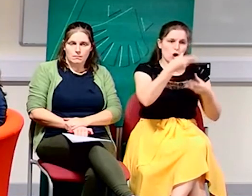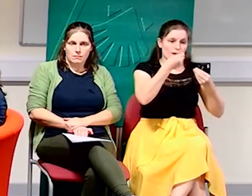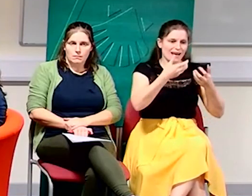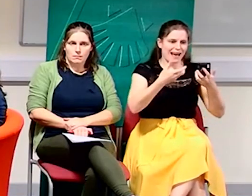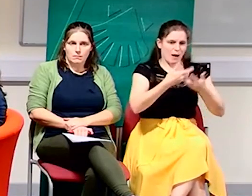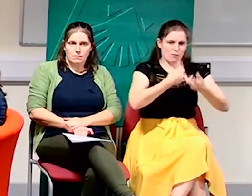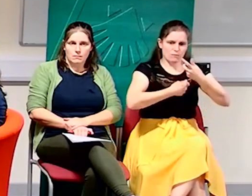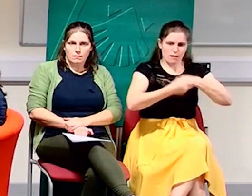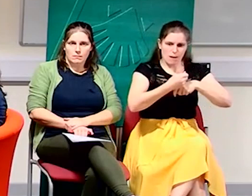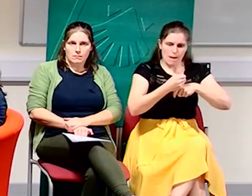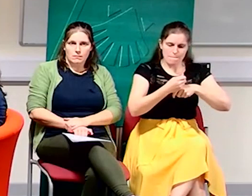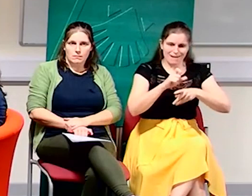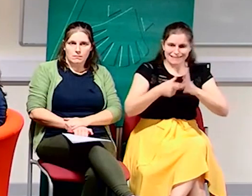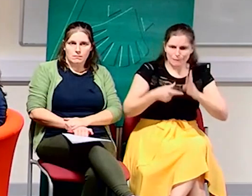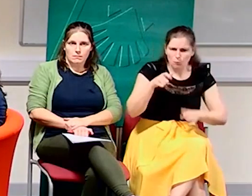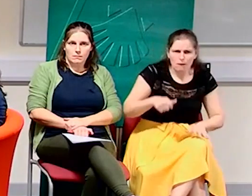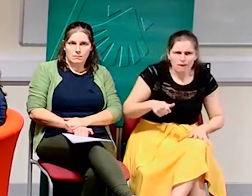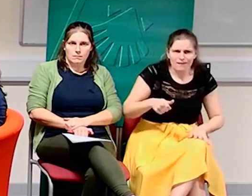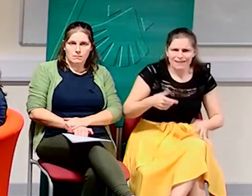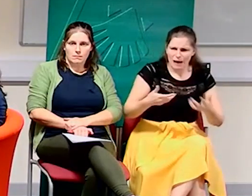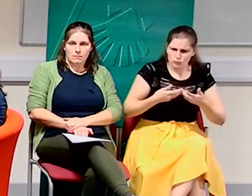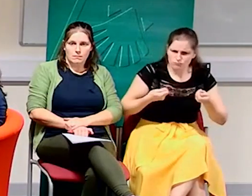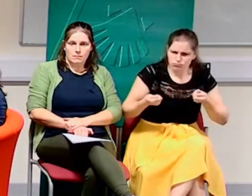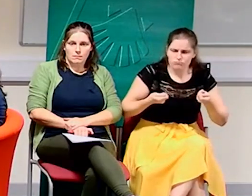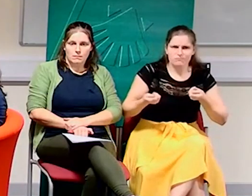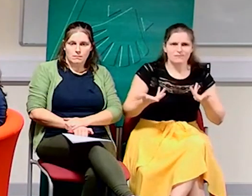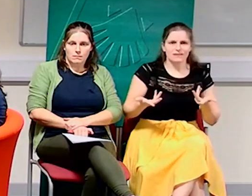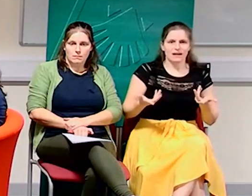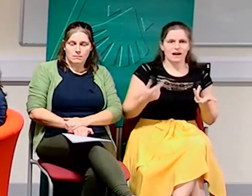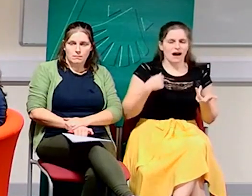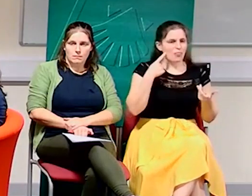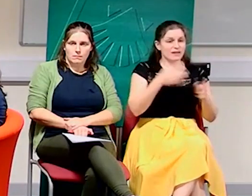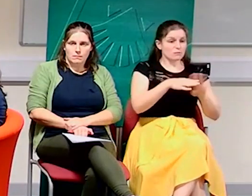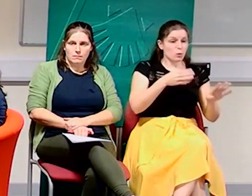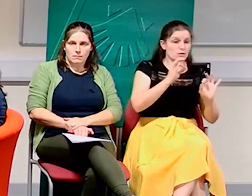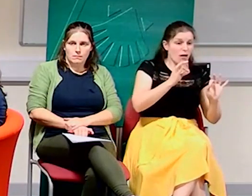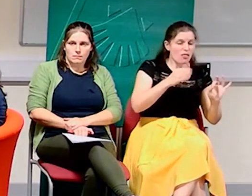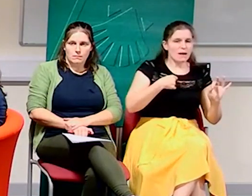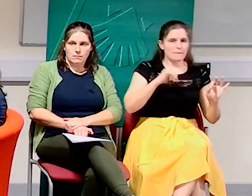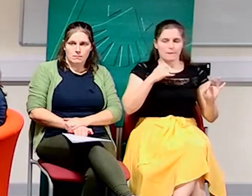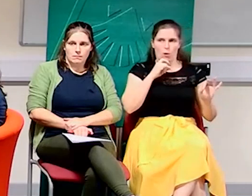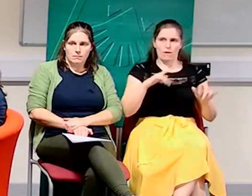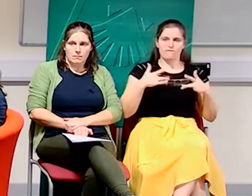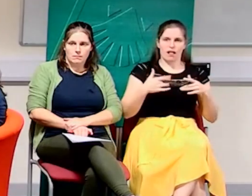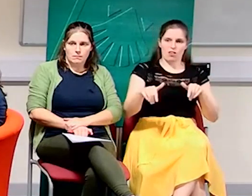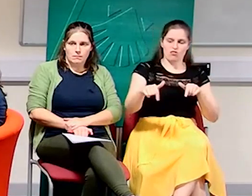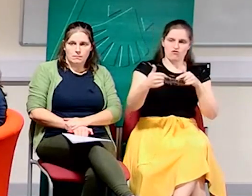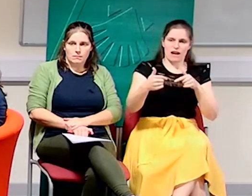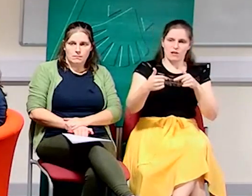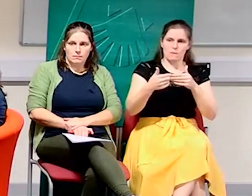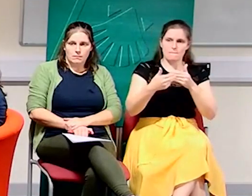think I would have been able to you know face the biggest challenge of my life you know in the face